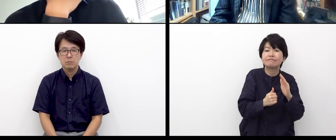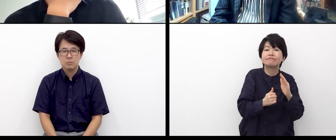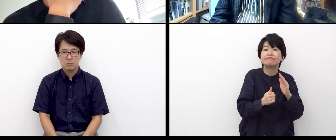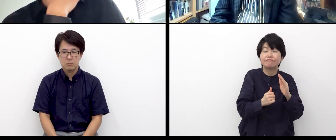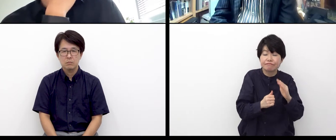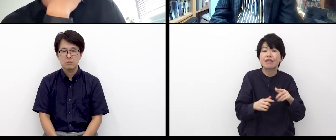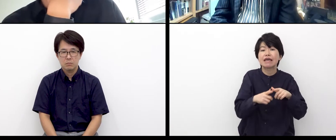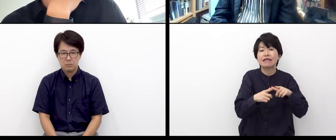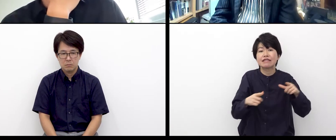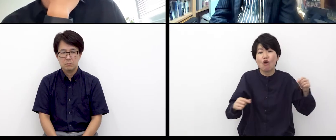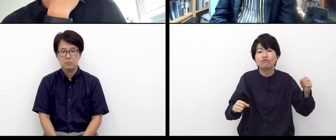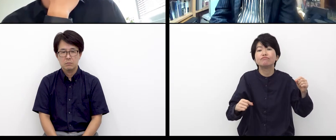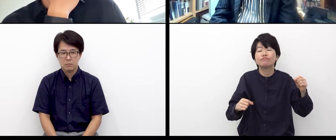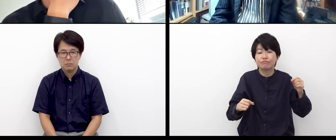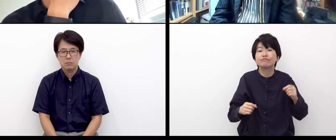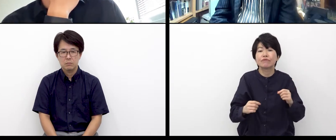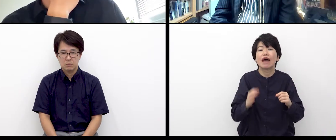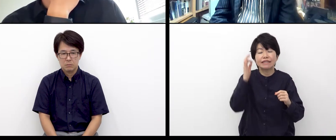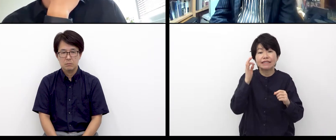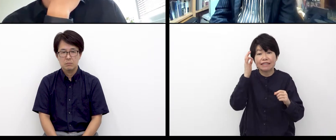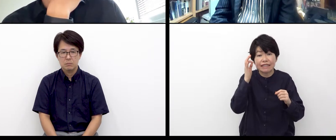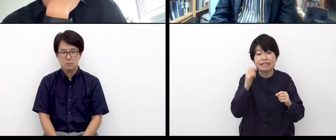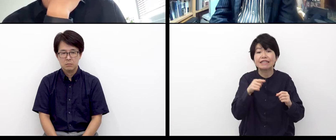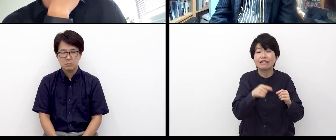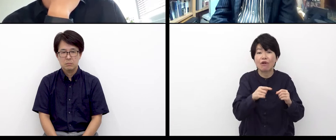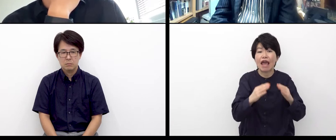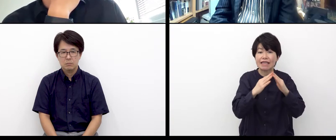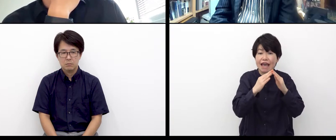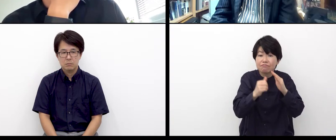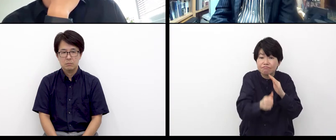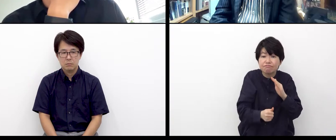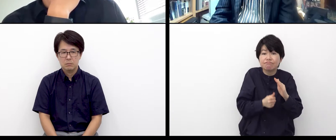but I think that it will probably collapse soon and we will have more and more homeless people.